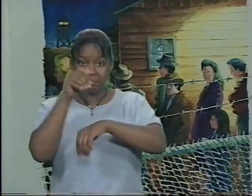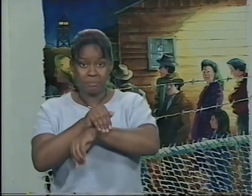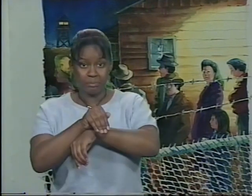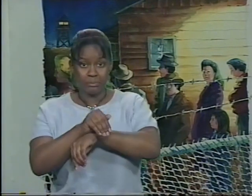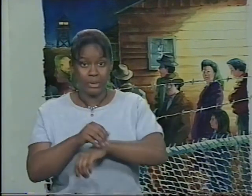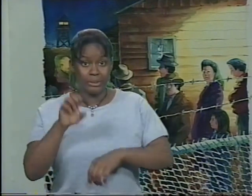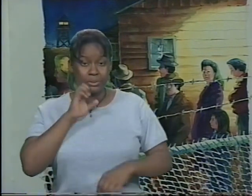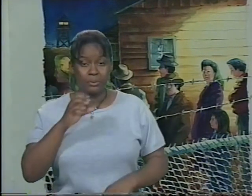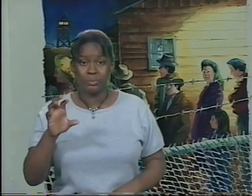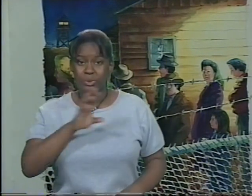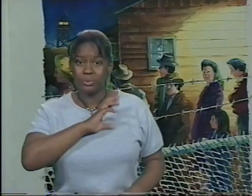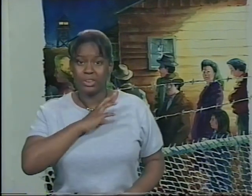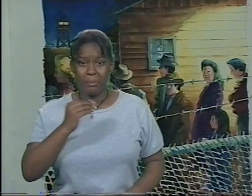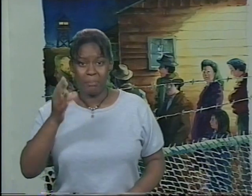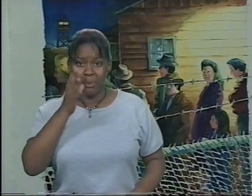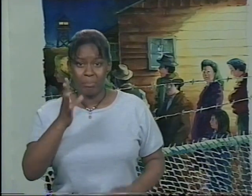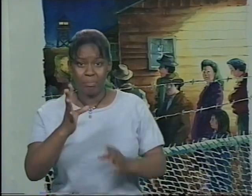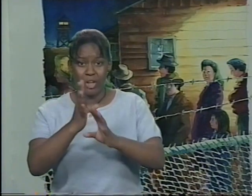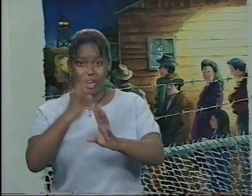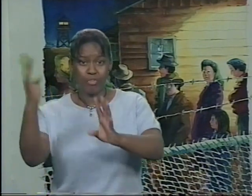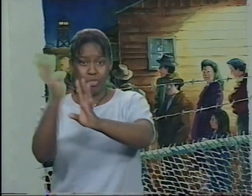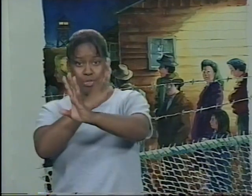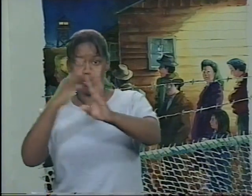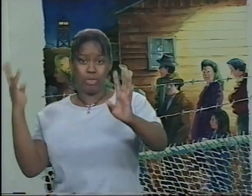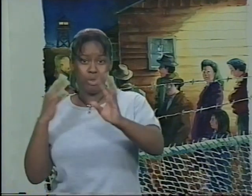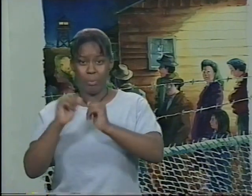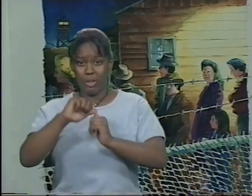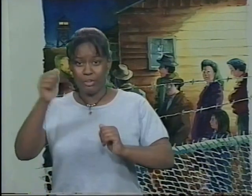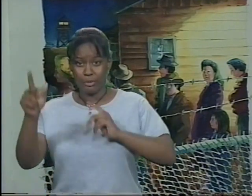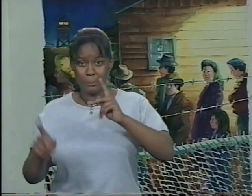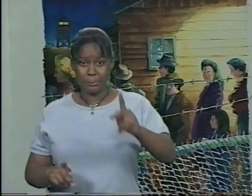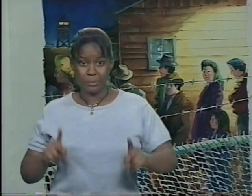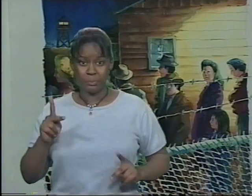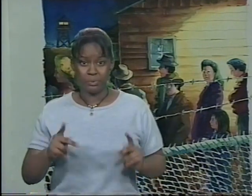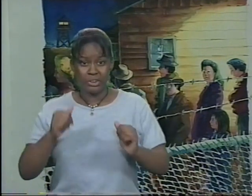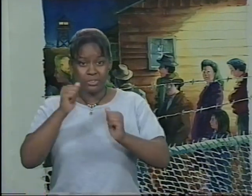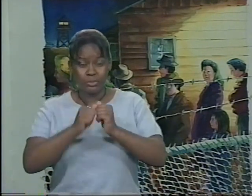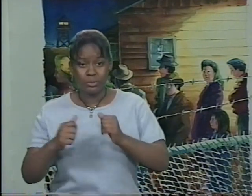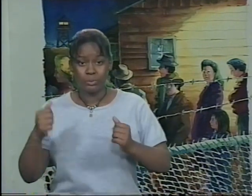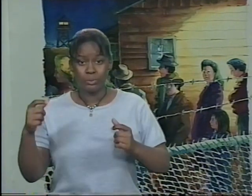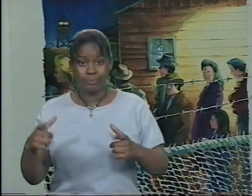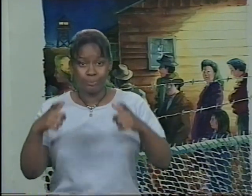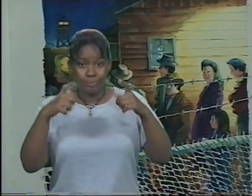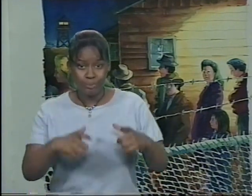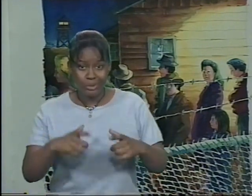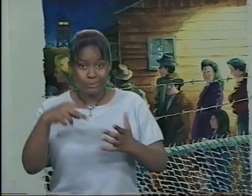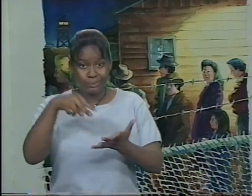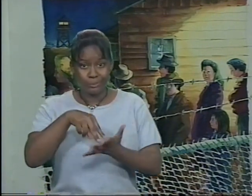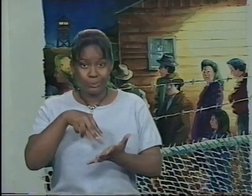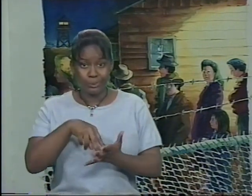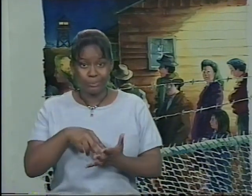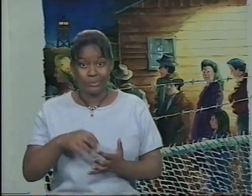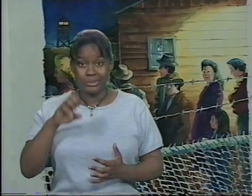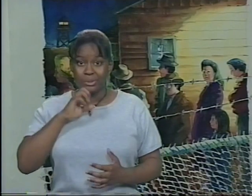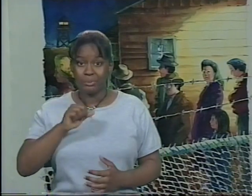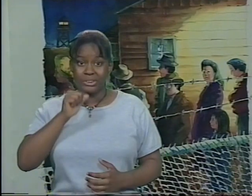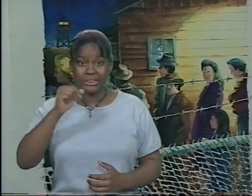It was time now to have supper at the grandstand. Emi stood with Mama and Reiko at the end of a long, weaving line, each of them clutching a plate